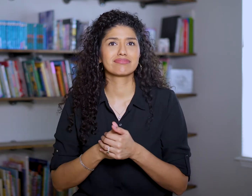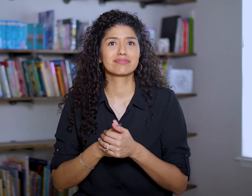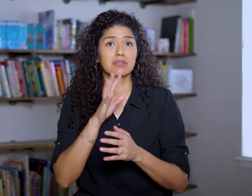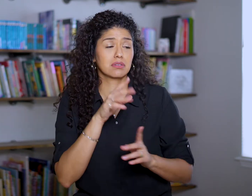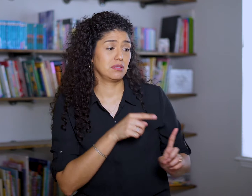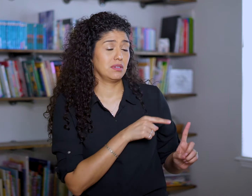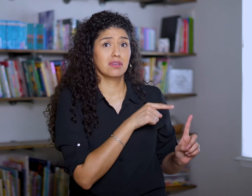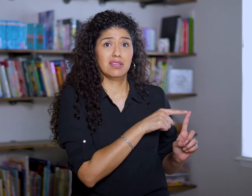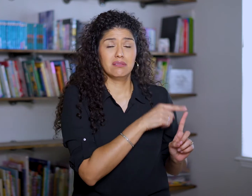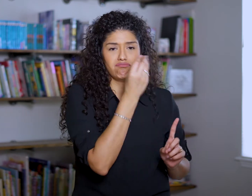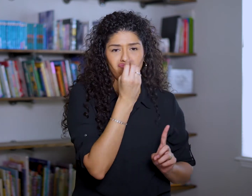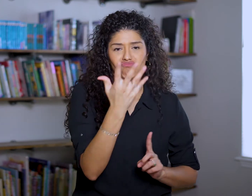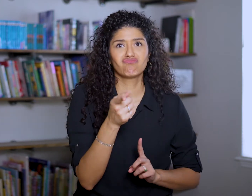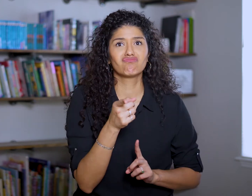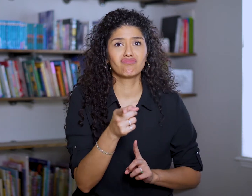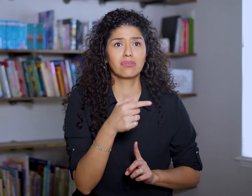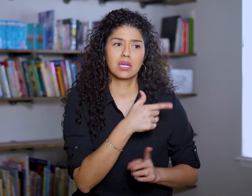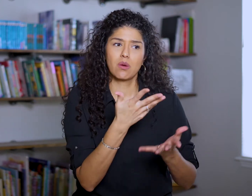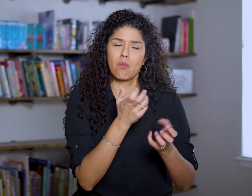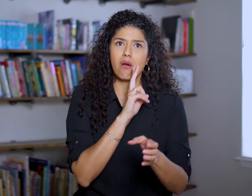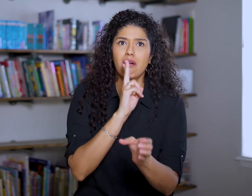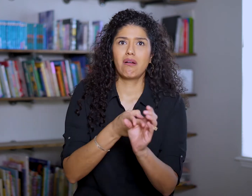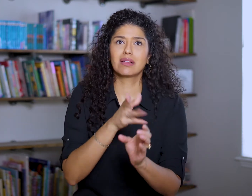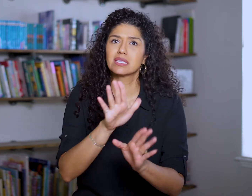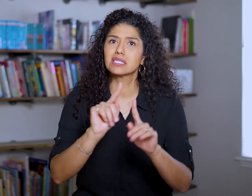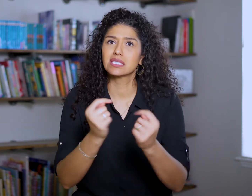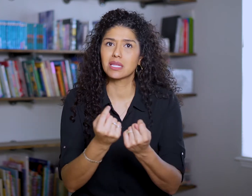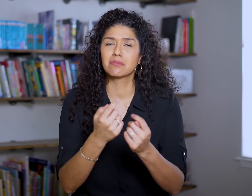Abner tells David he wants to join his team,